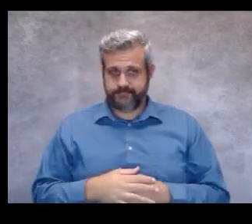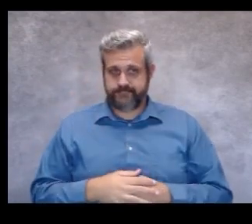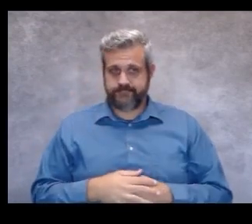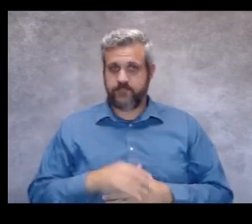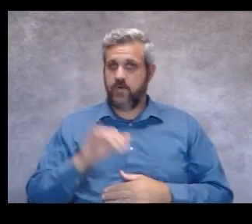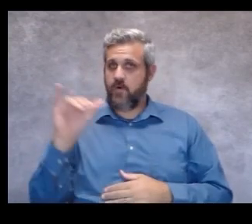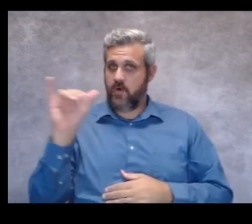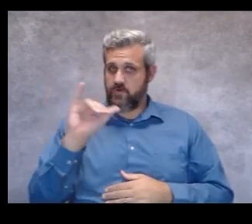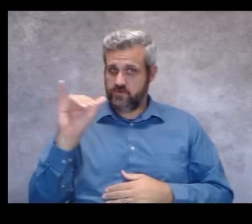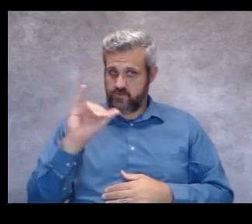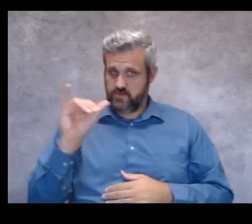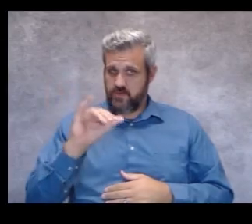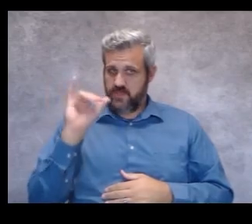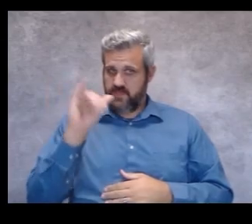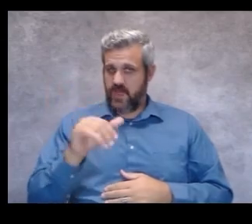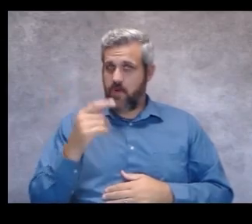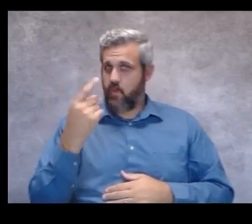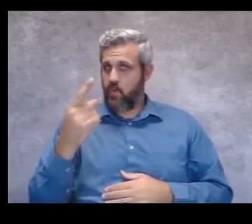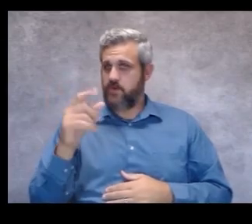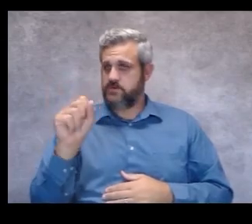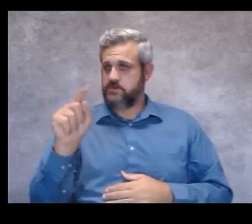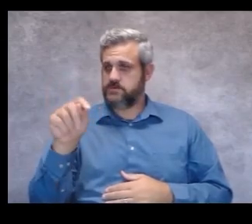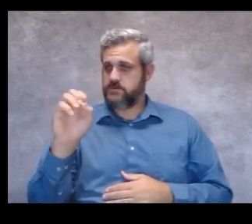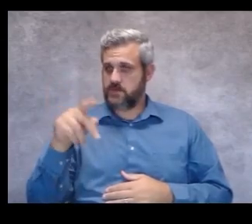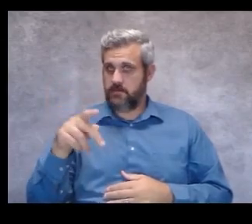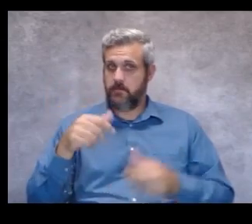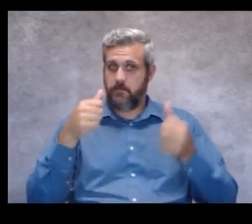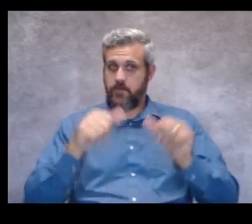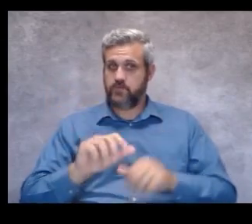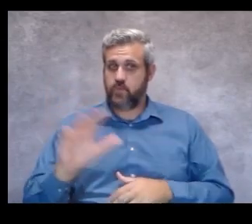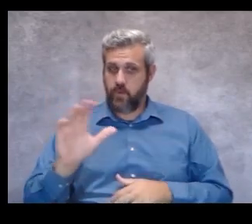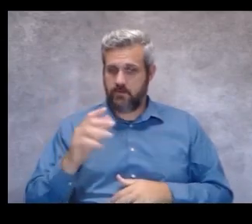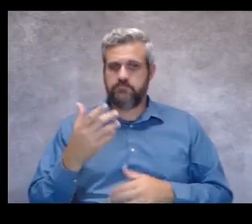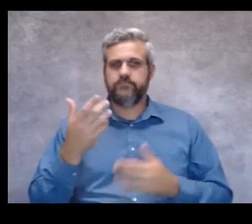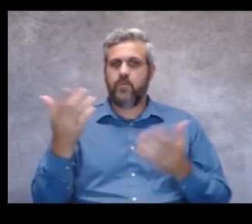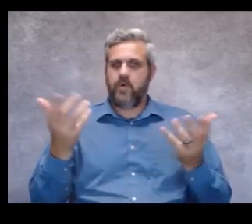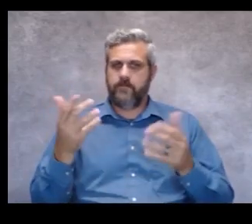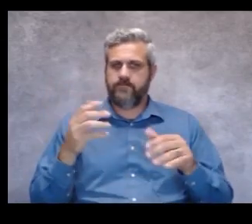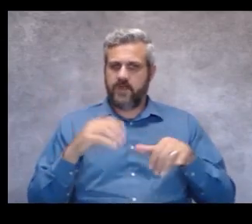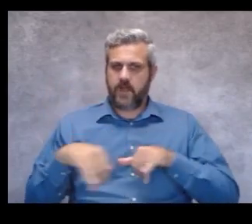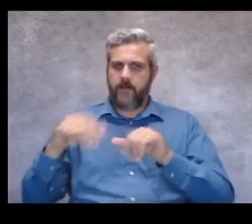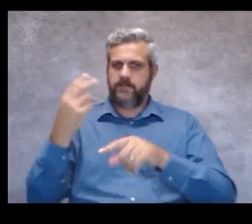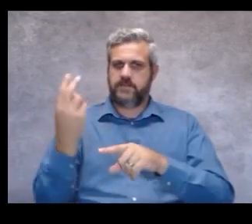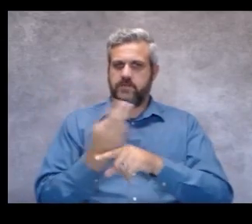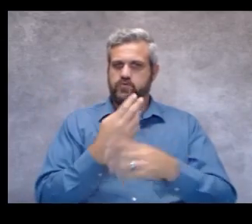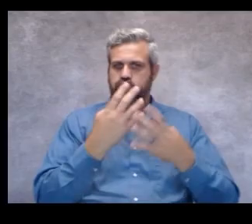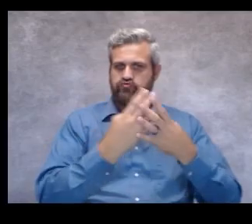Also posted on the GT coordinator onetop are commonly used screeners and forms